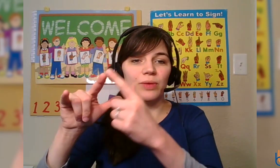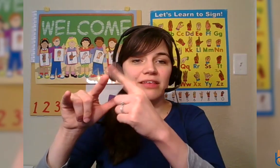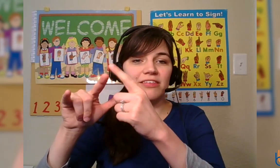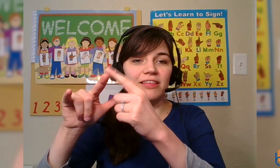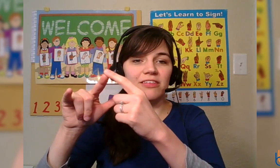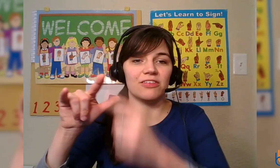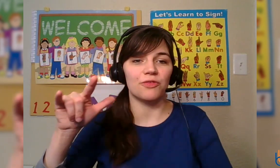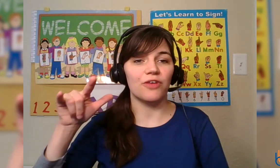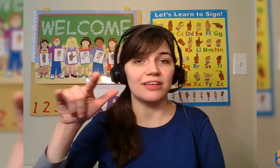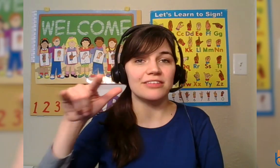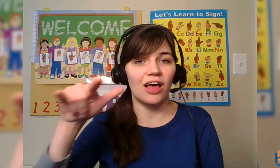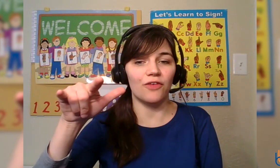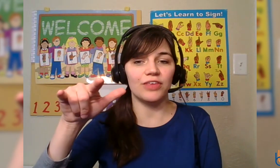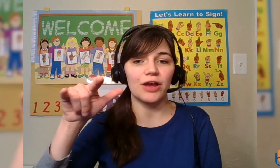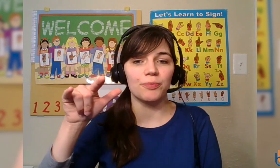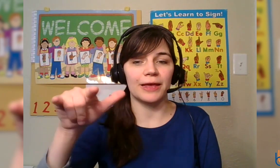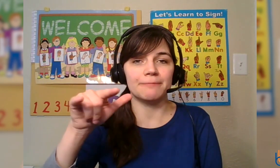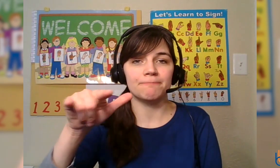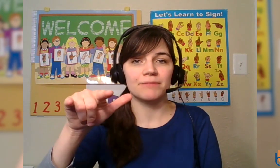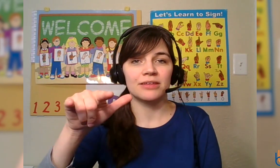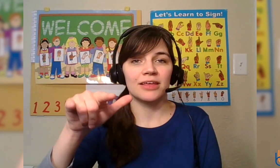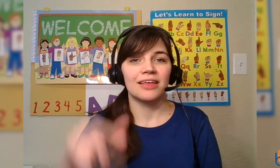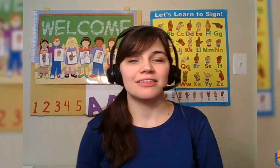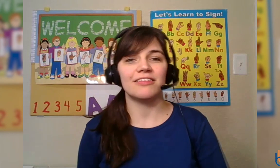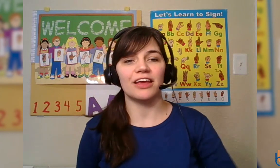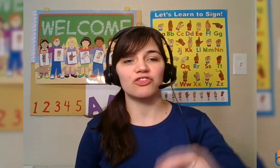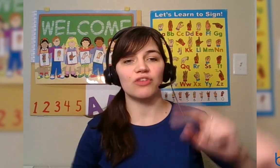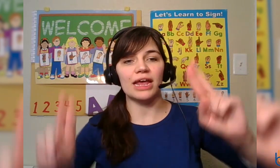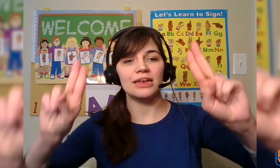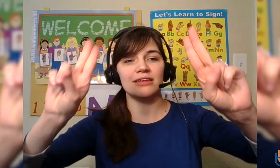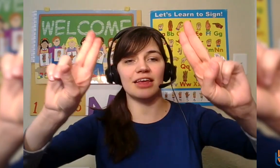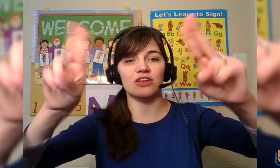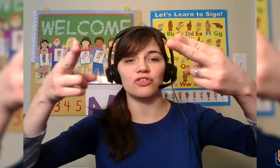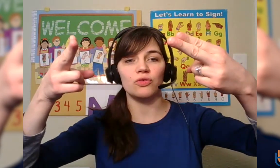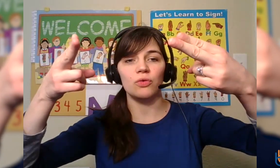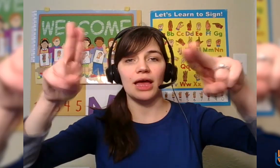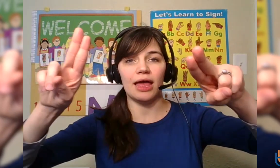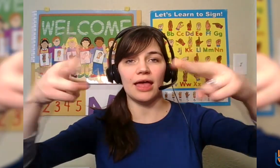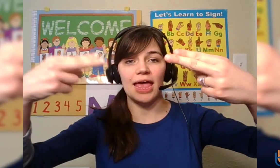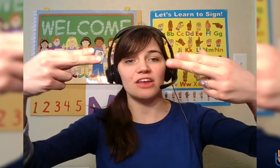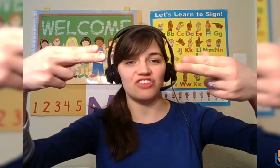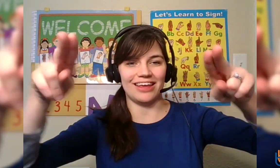wings and this is the front of the airplane. To sign train, take two H hands